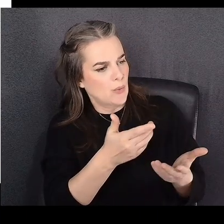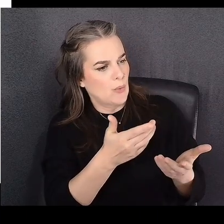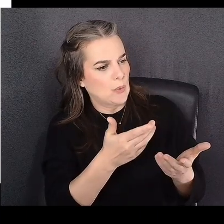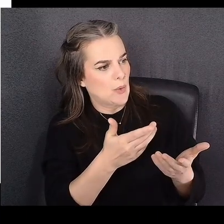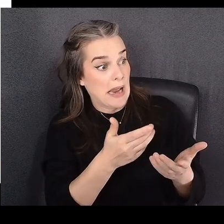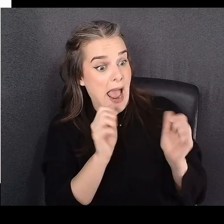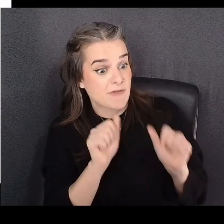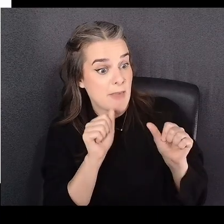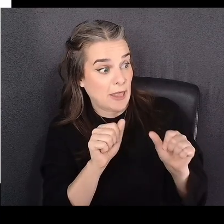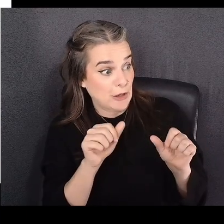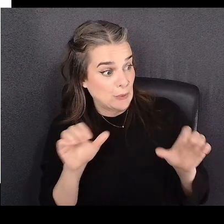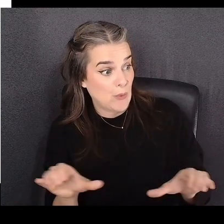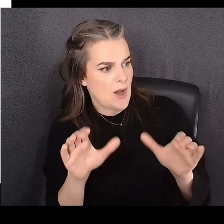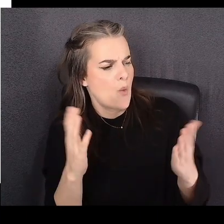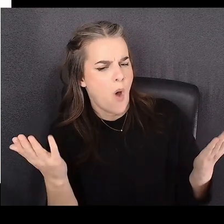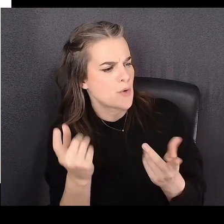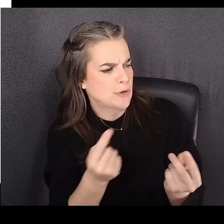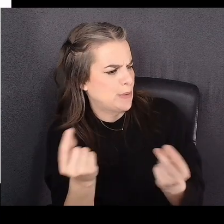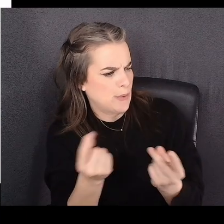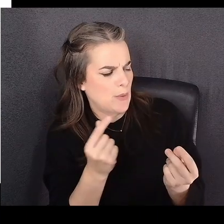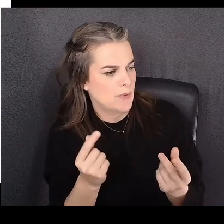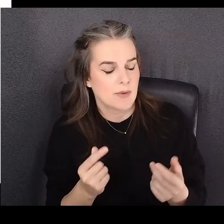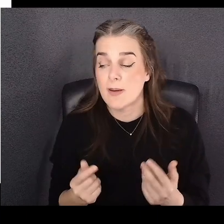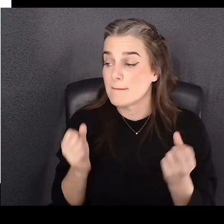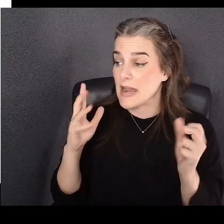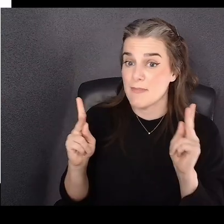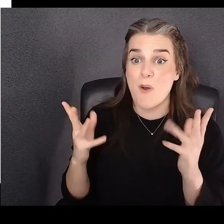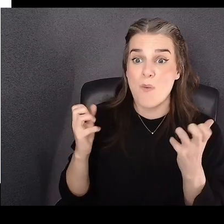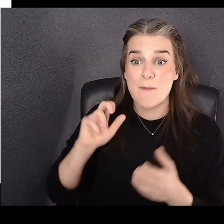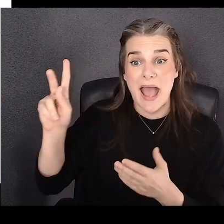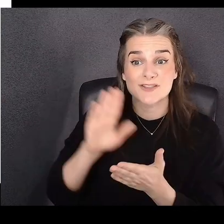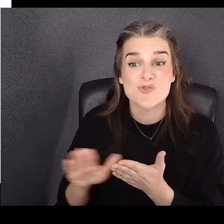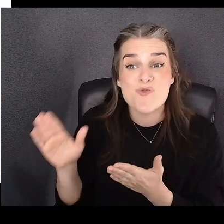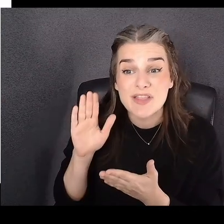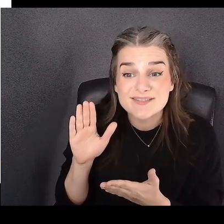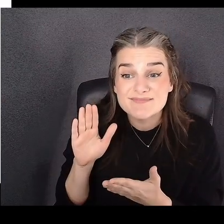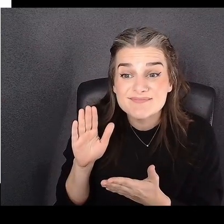A lot of folks wanted to go back to school and wanted to just practice going to school,